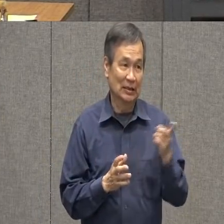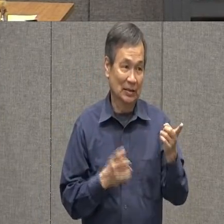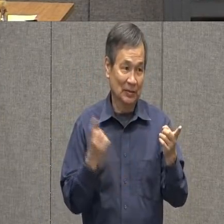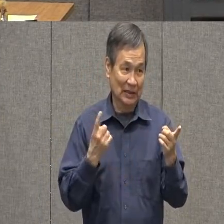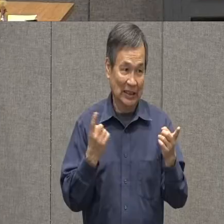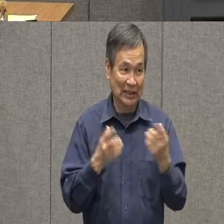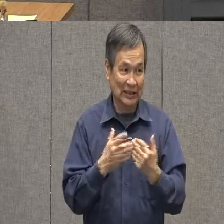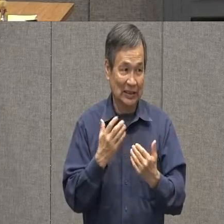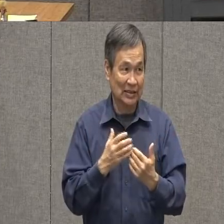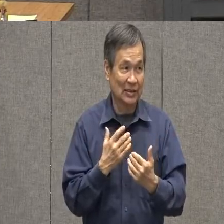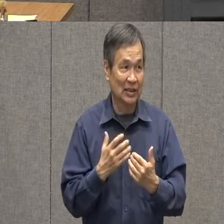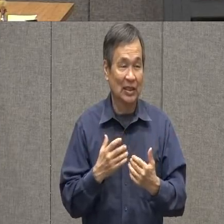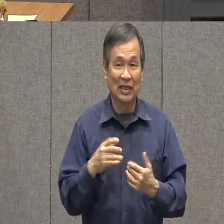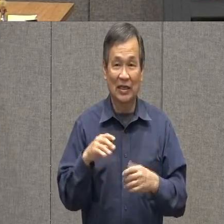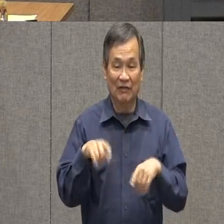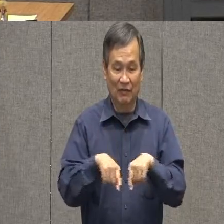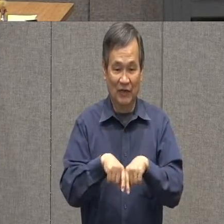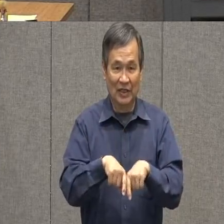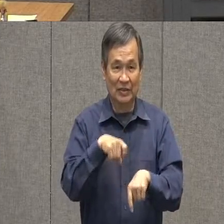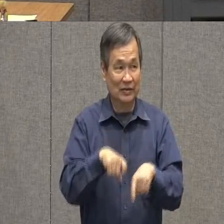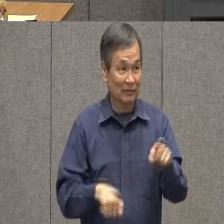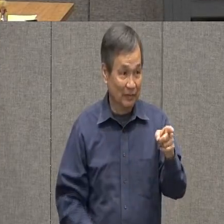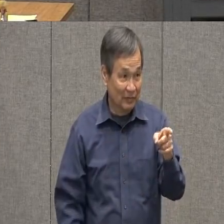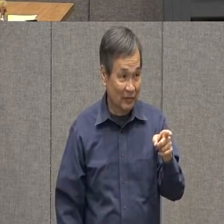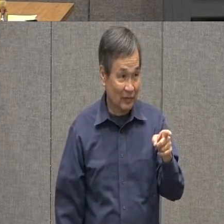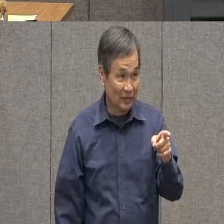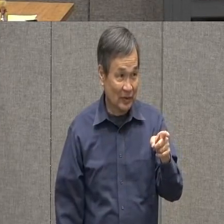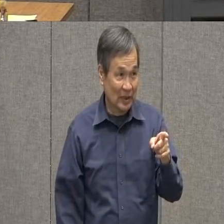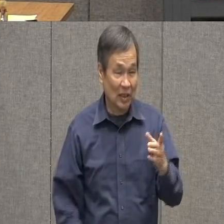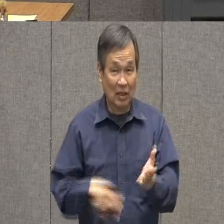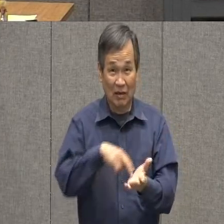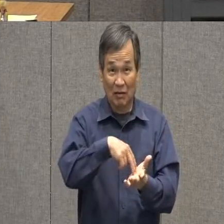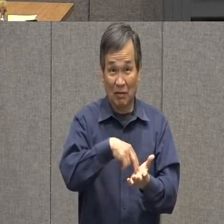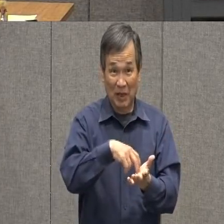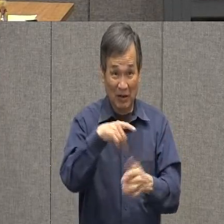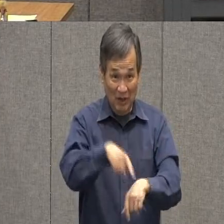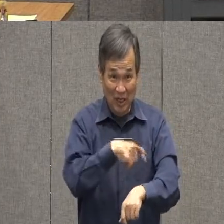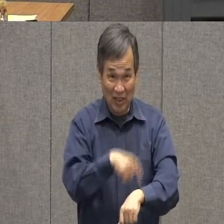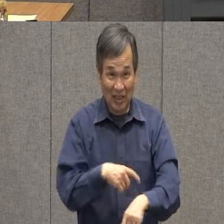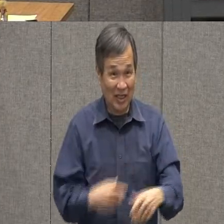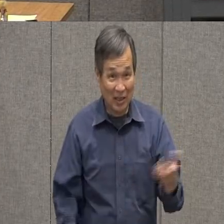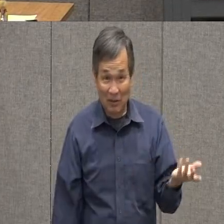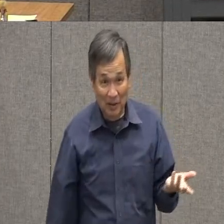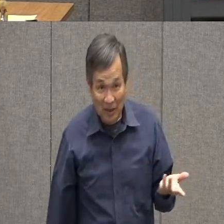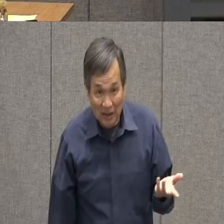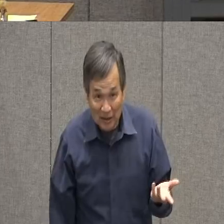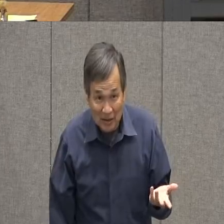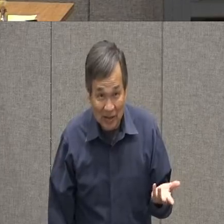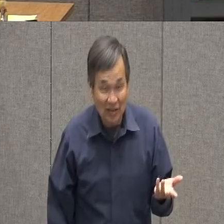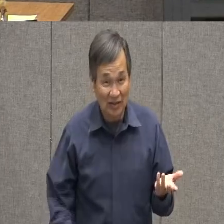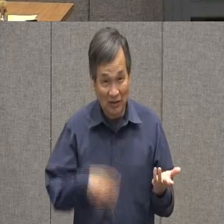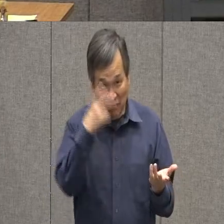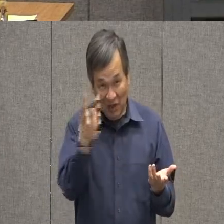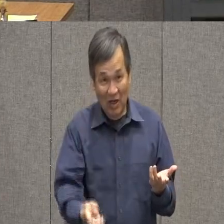if she takes her foot off the ground and has to balance, what happens? She starts to wobble.